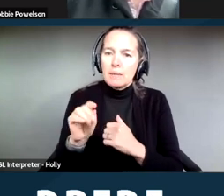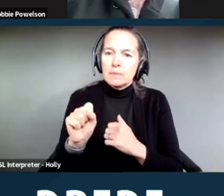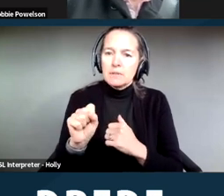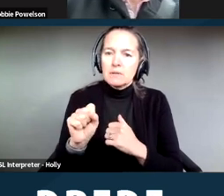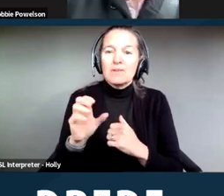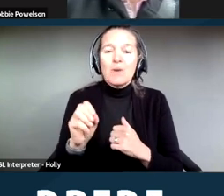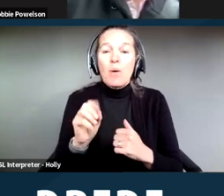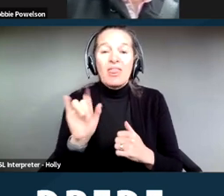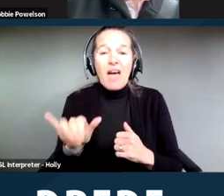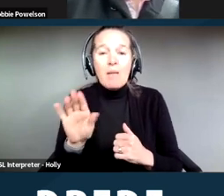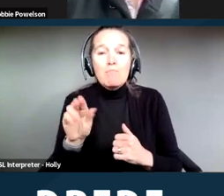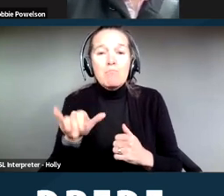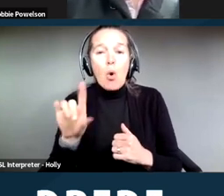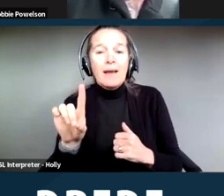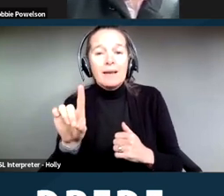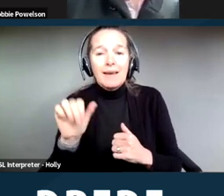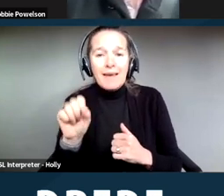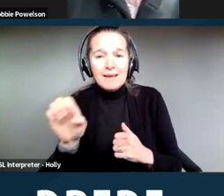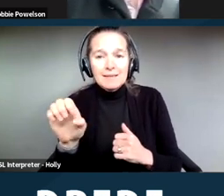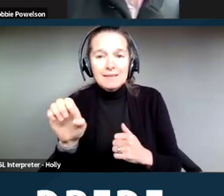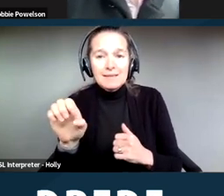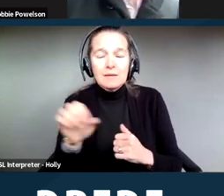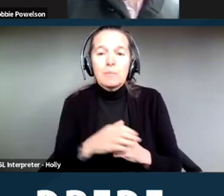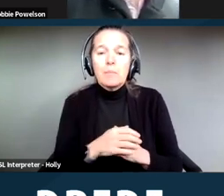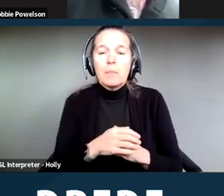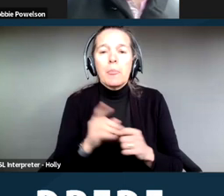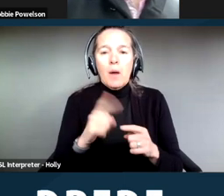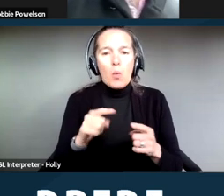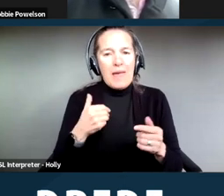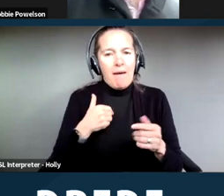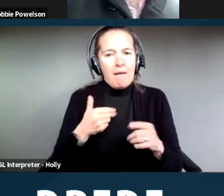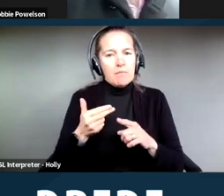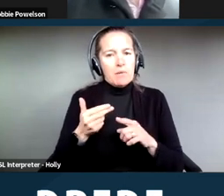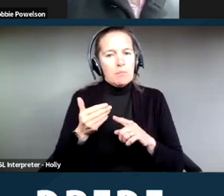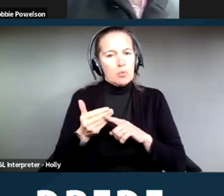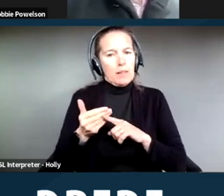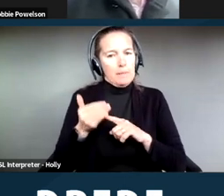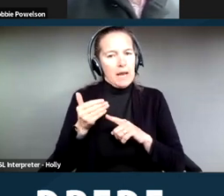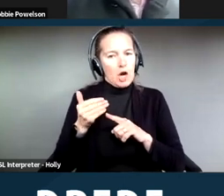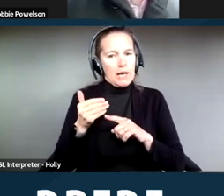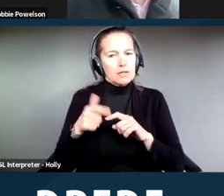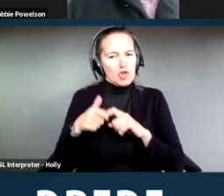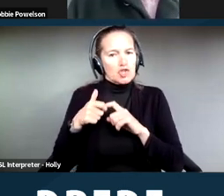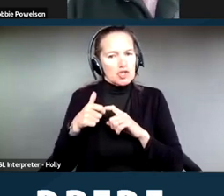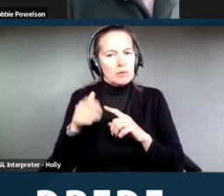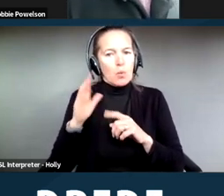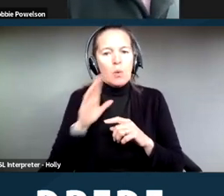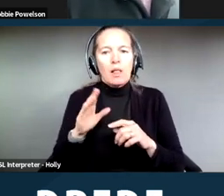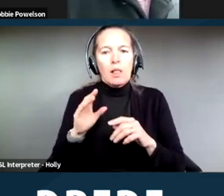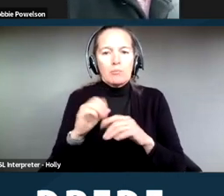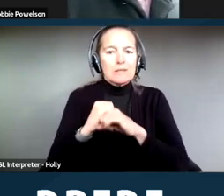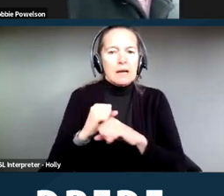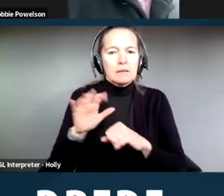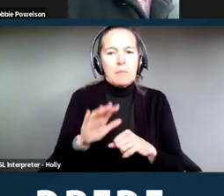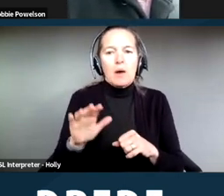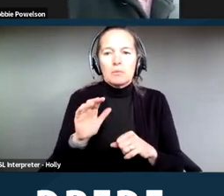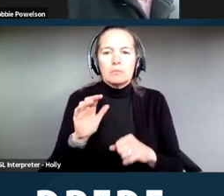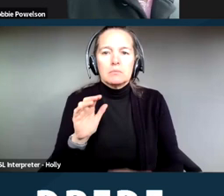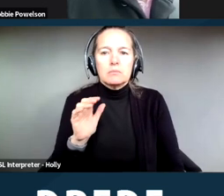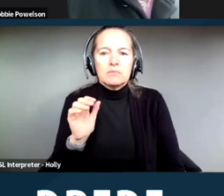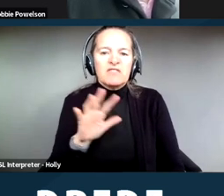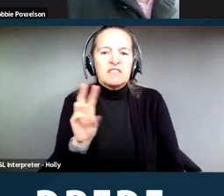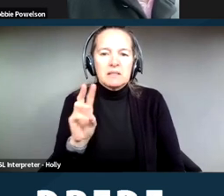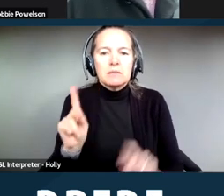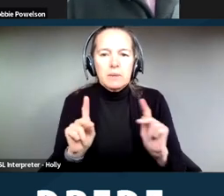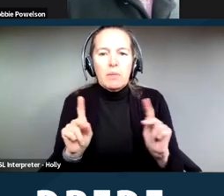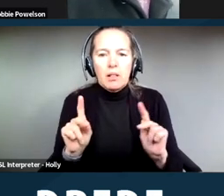a semi‑‑‑ the preliminary injunction that protects about 56 people, and indefinitely.